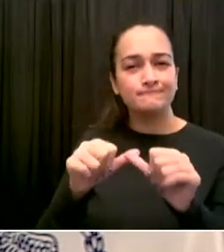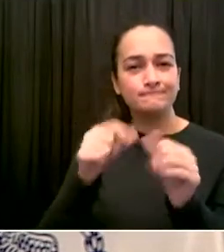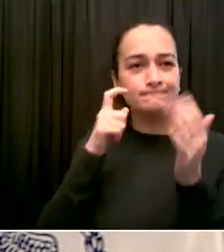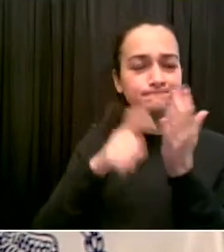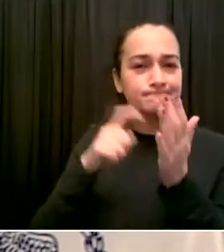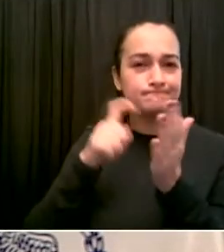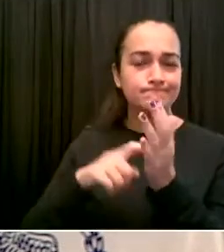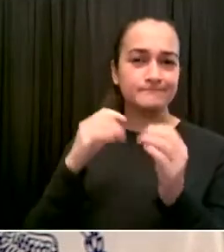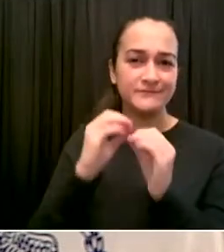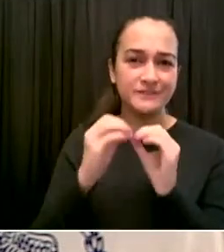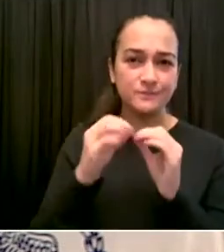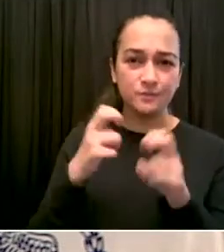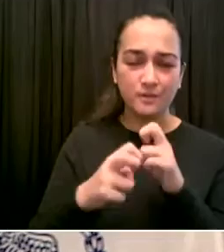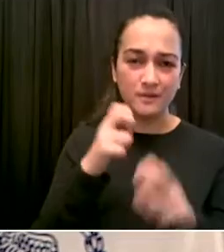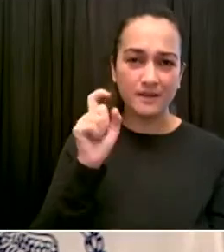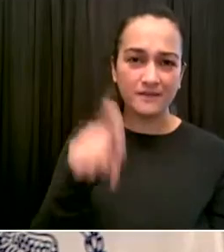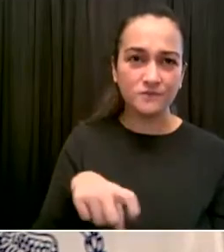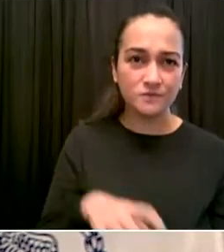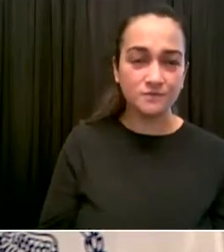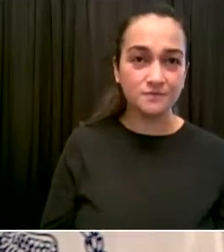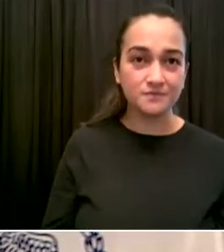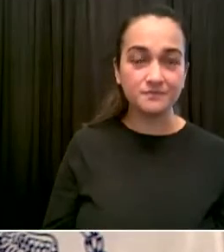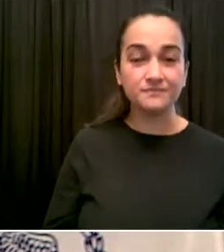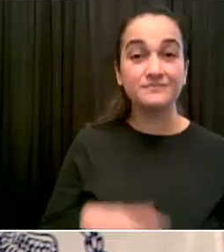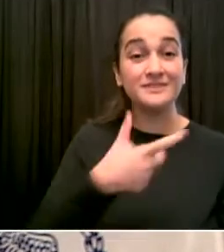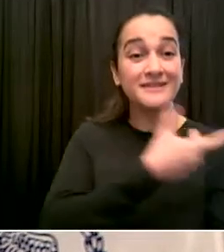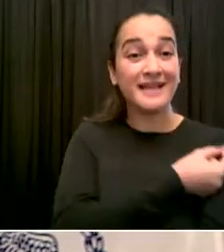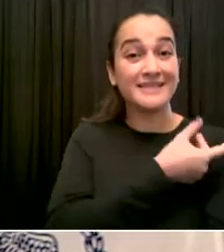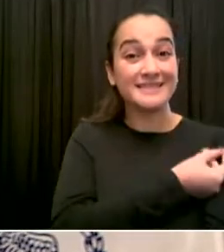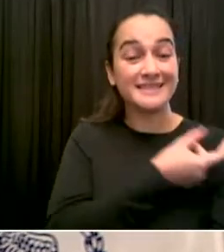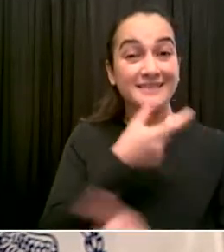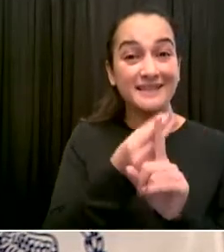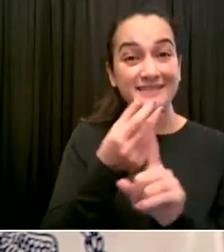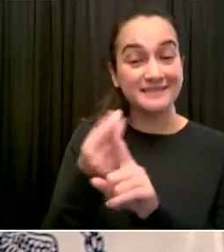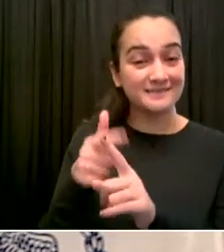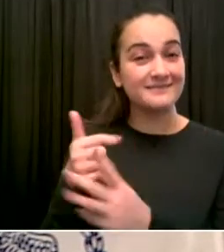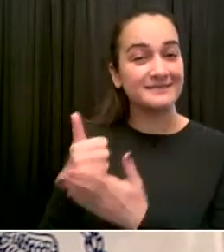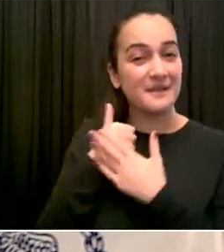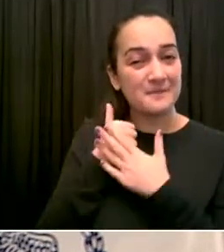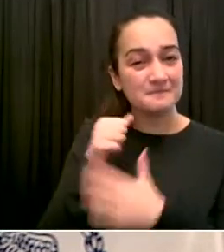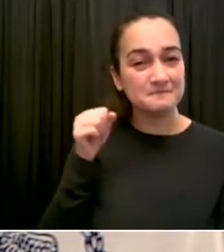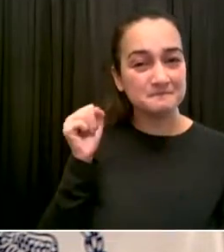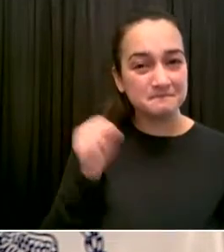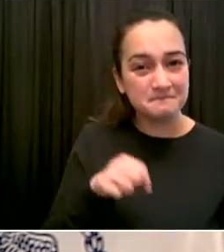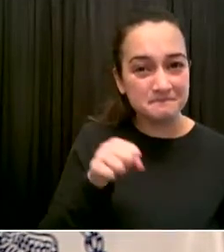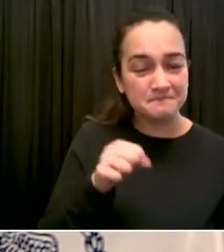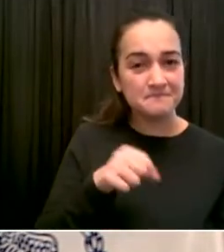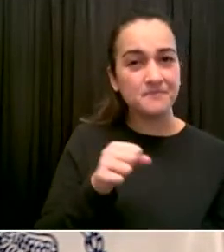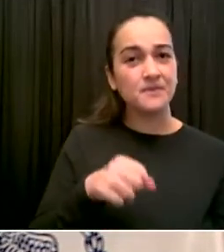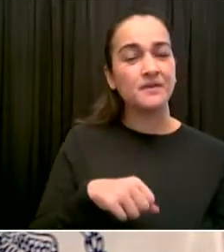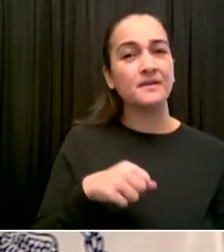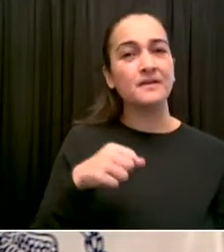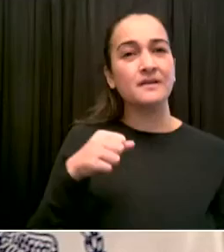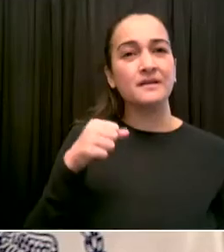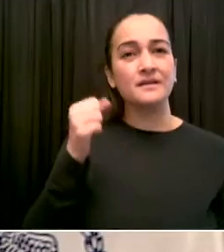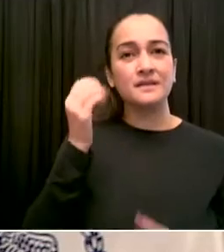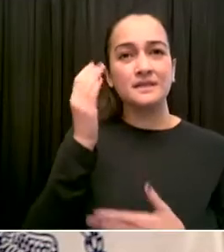I THINK THERE HAVE BEEN MESSAGES PUT OUT THAT ARE NOT THE RIGHT